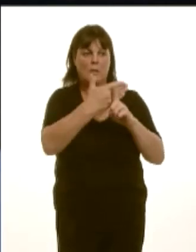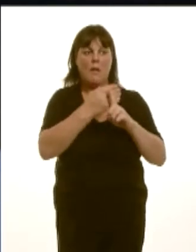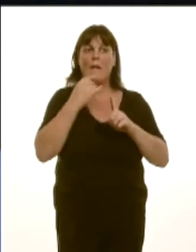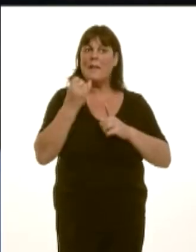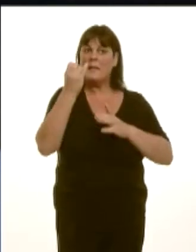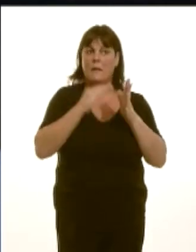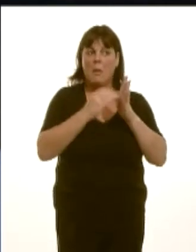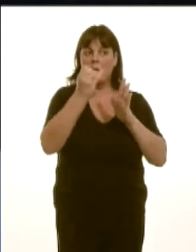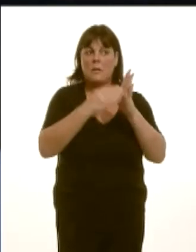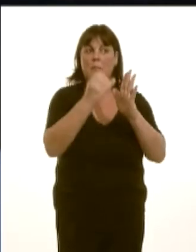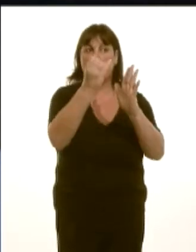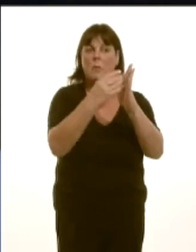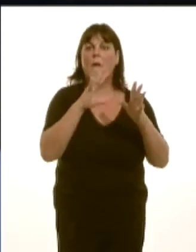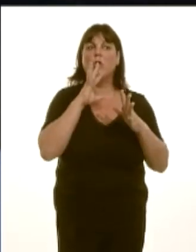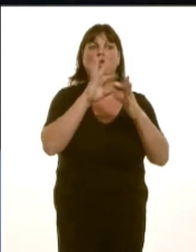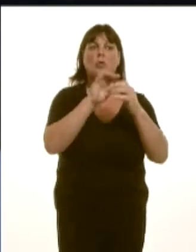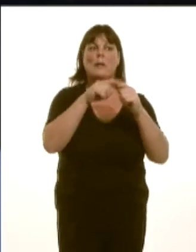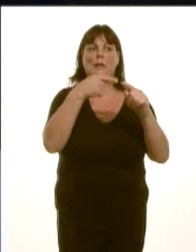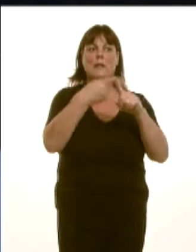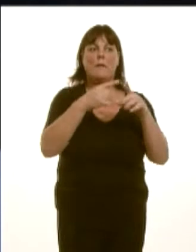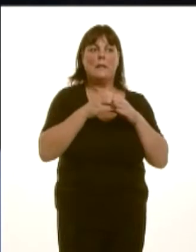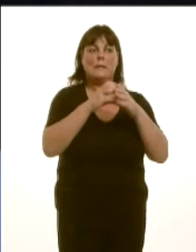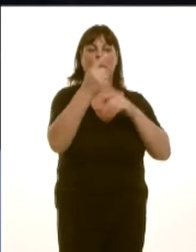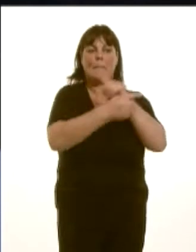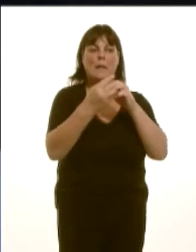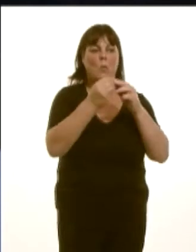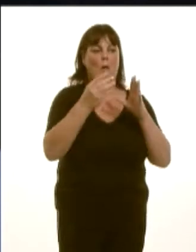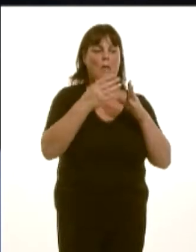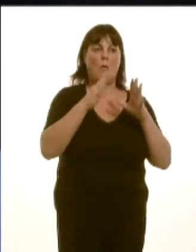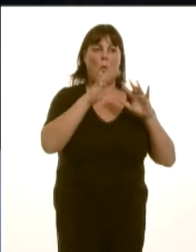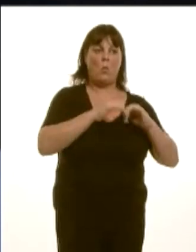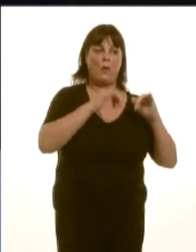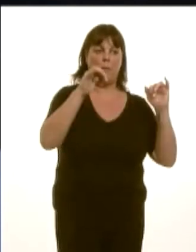executive team meetings between the Welsh Government and NHS organisation executives.